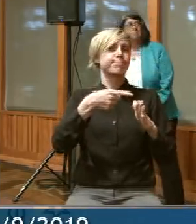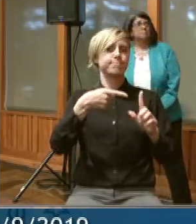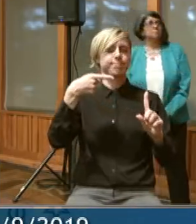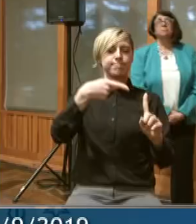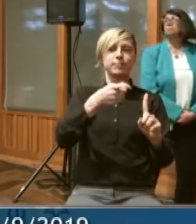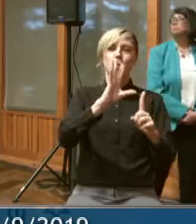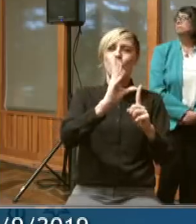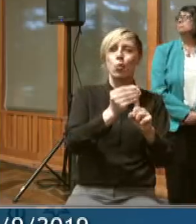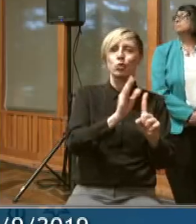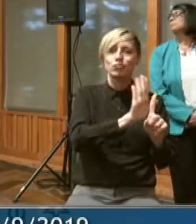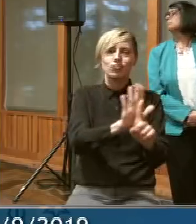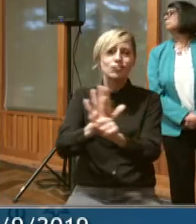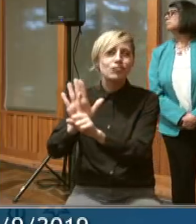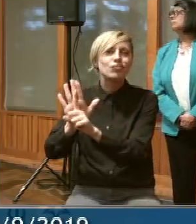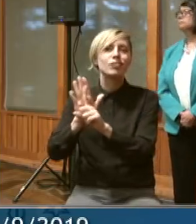OF OUR COMMUNITY. THEY ARE CULTURALLY SPECIFIC AND